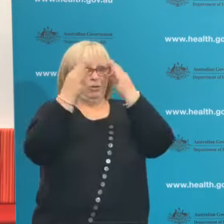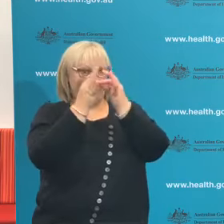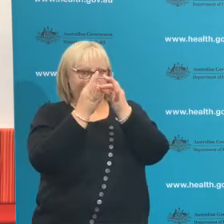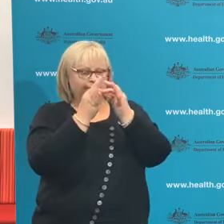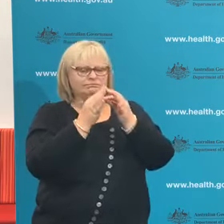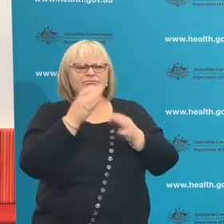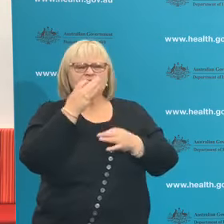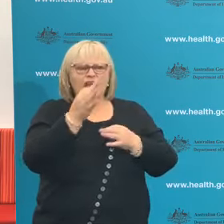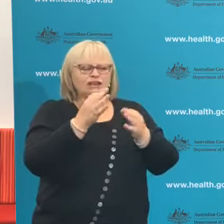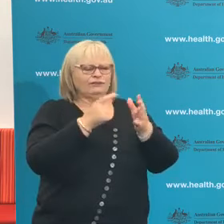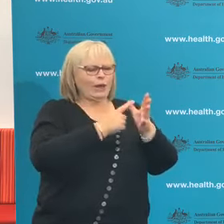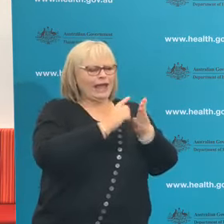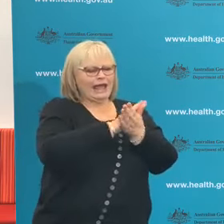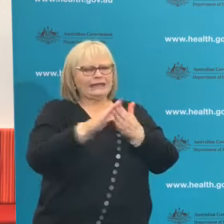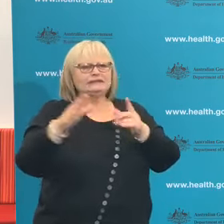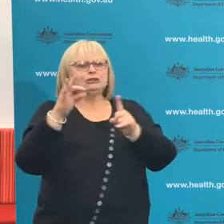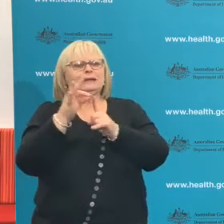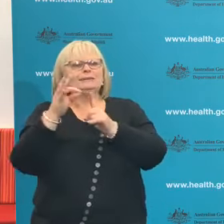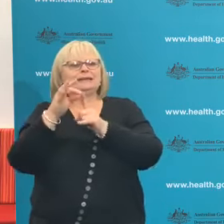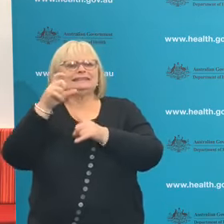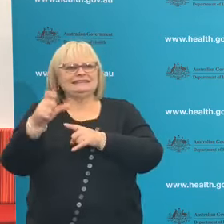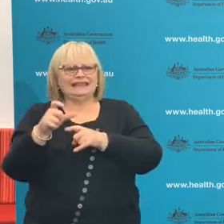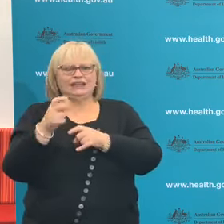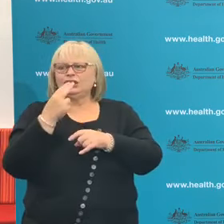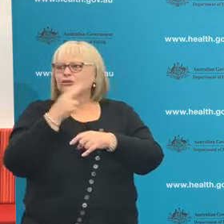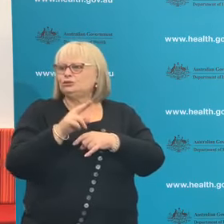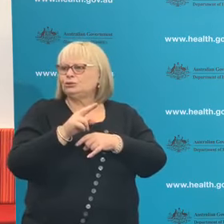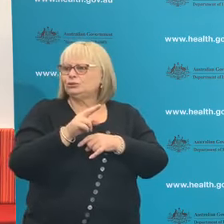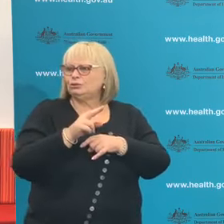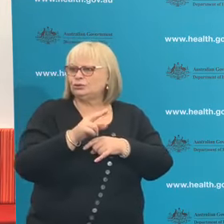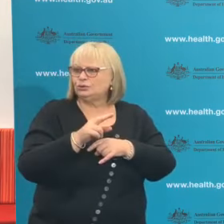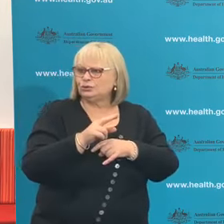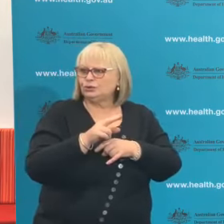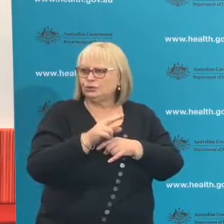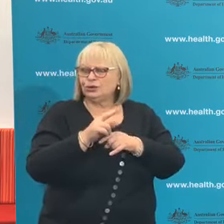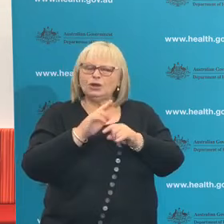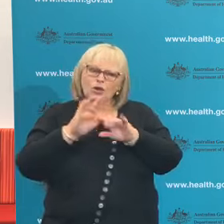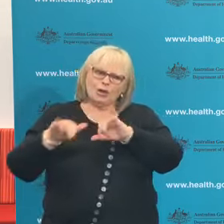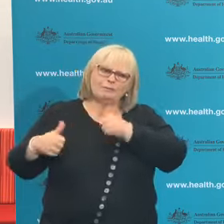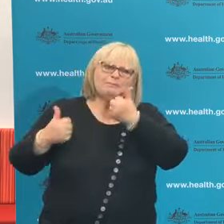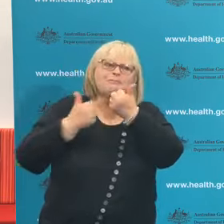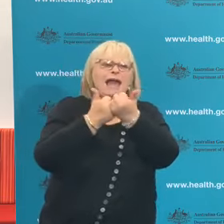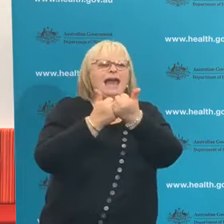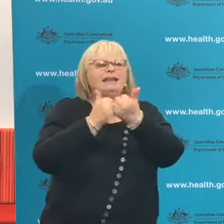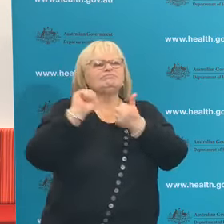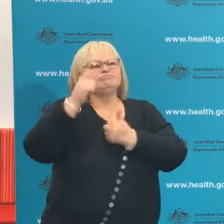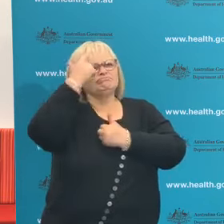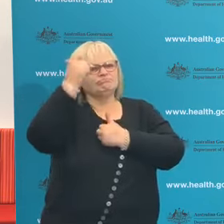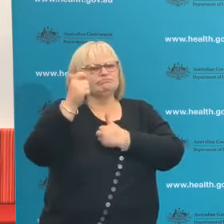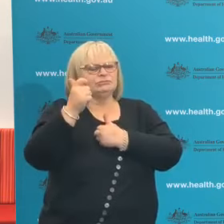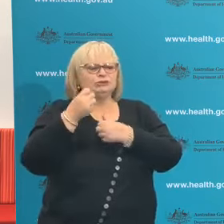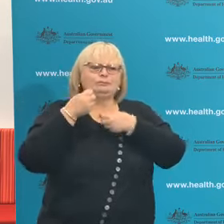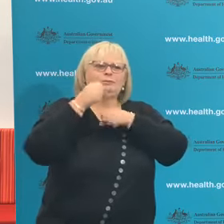AHPPC to retroactively almost back their measures preventing all visits to aged care centres,